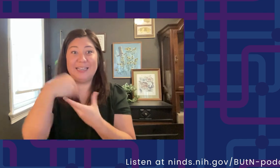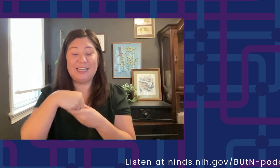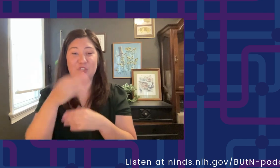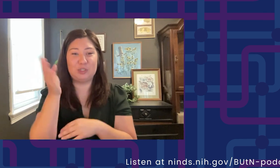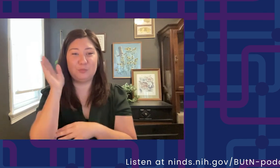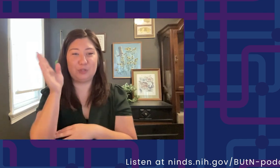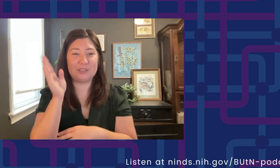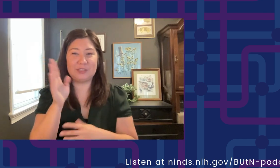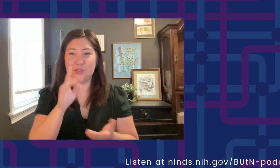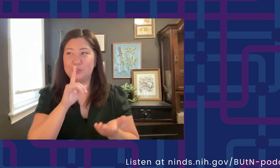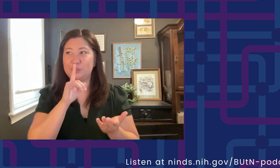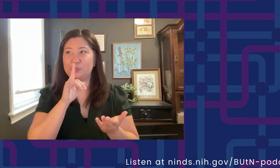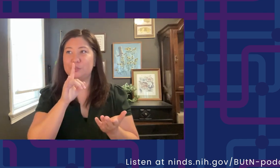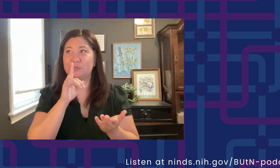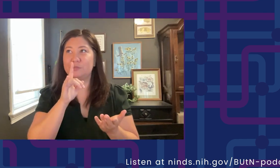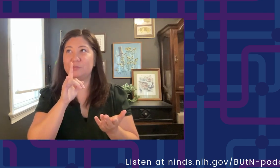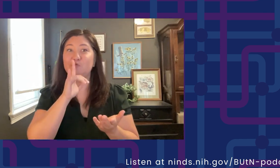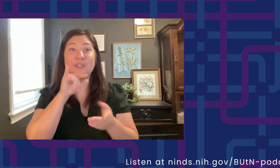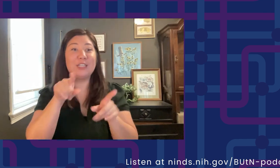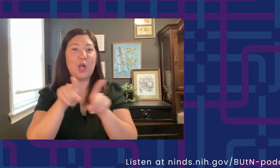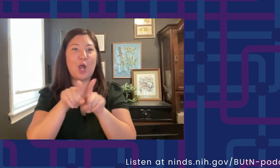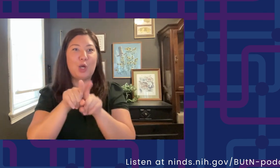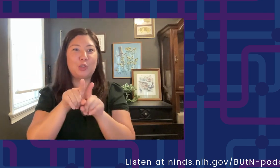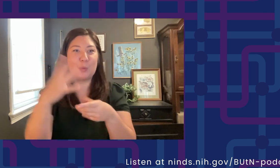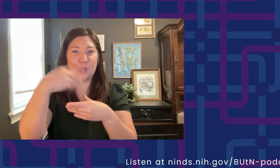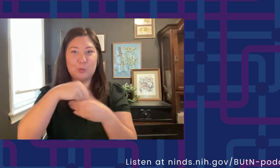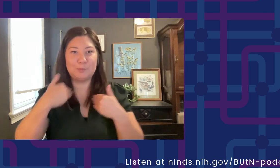And I think it's good to include body language in your presentation.